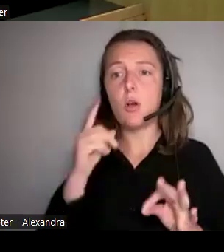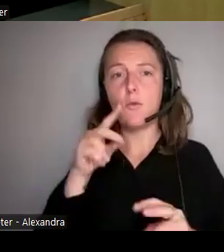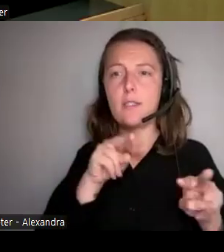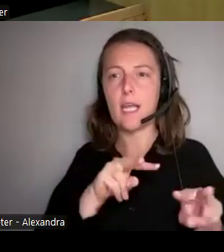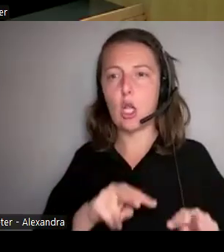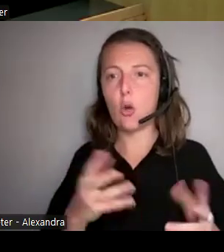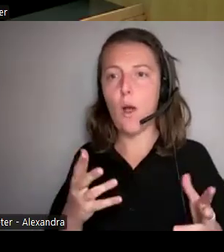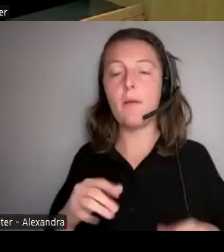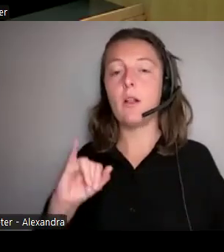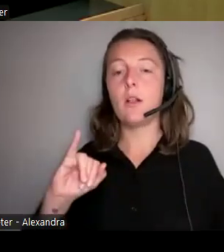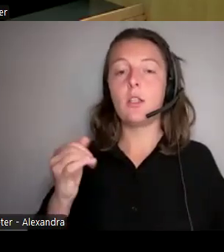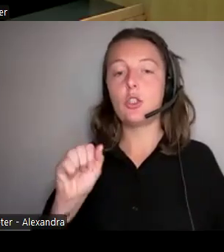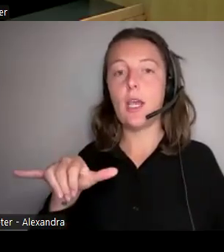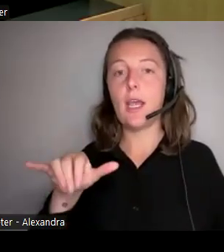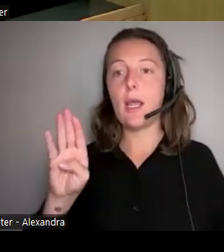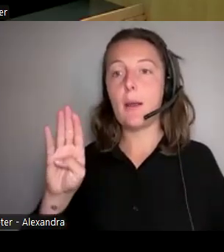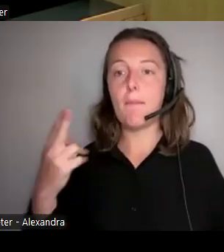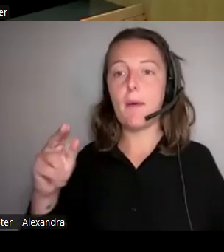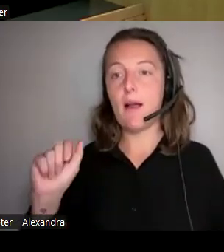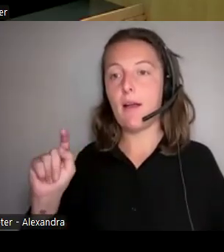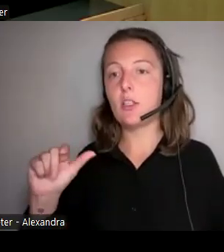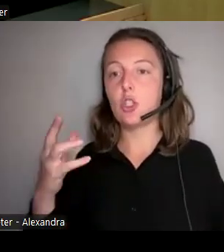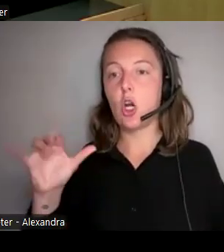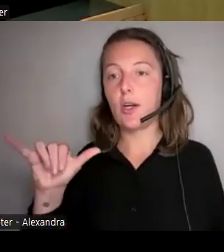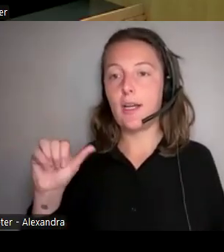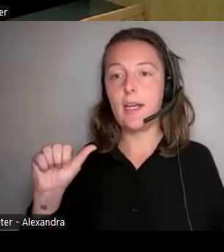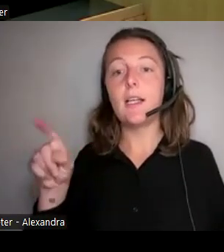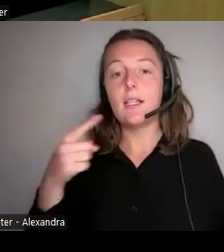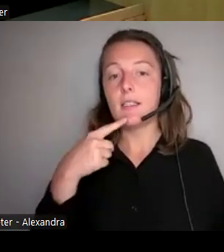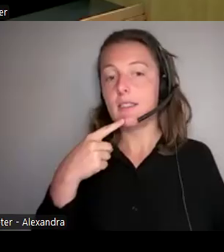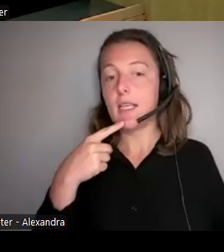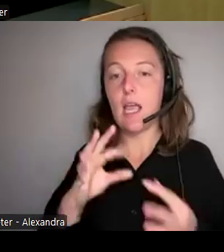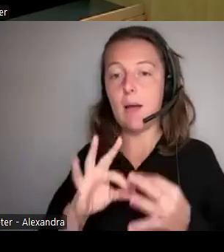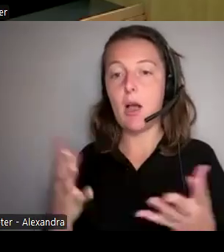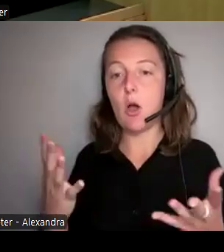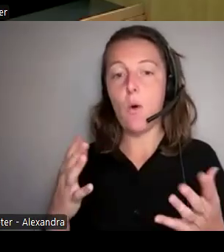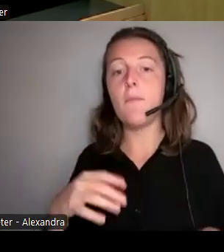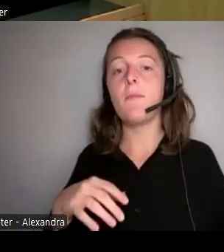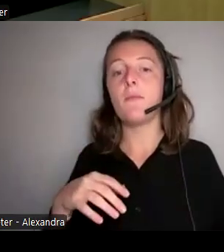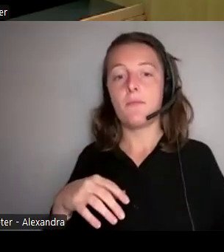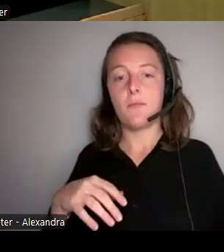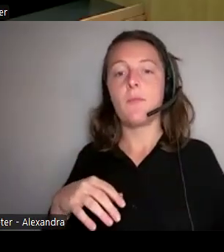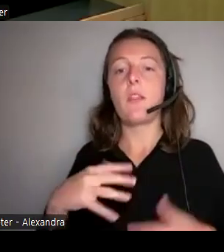look at what Jay Badachari himself has said about health uh disparities research and really keep in